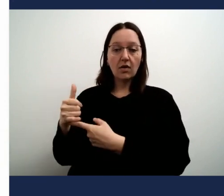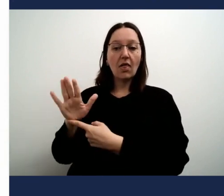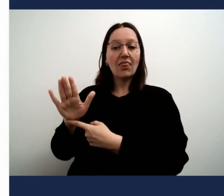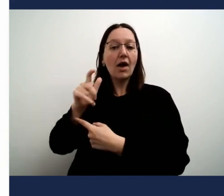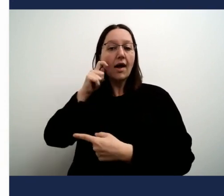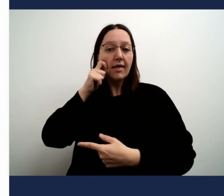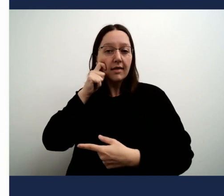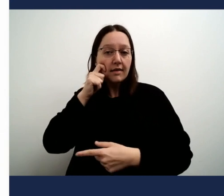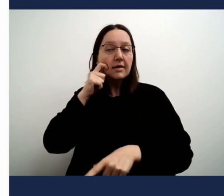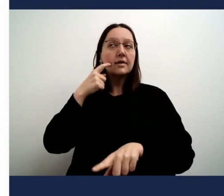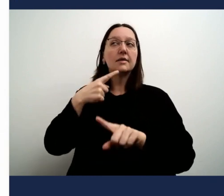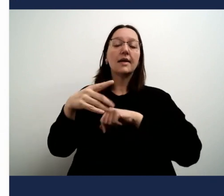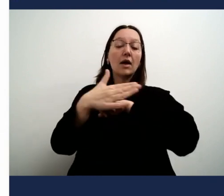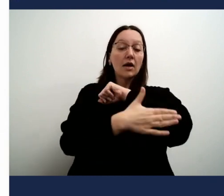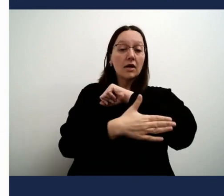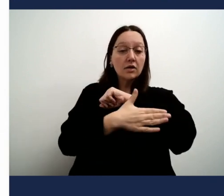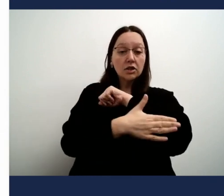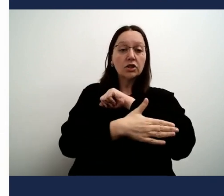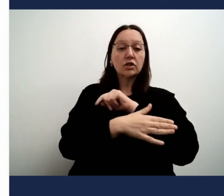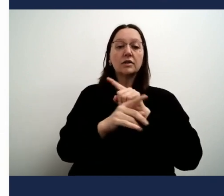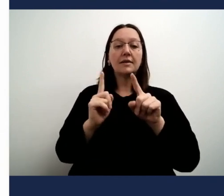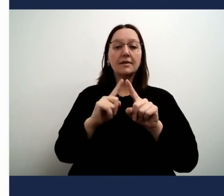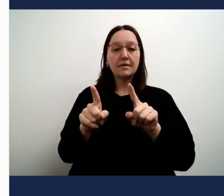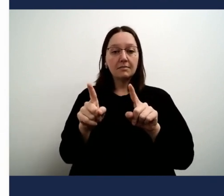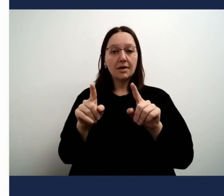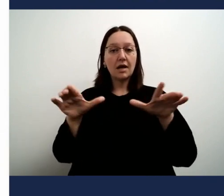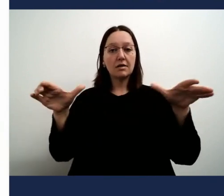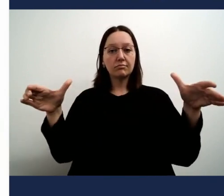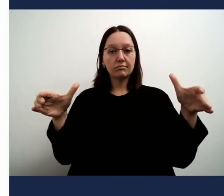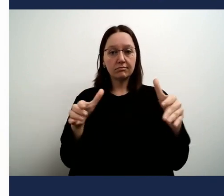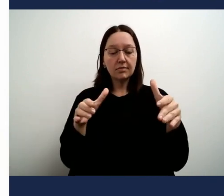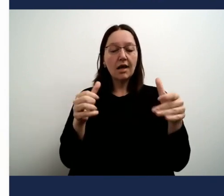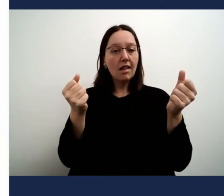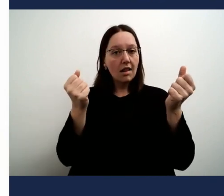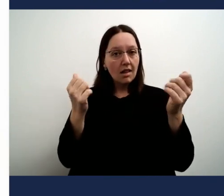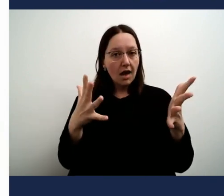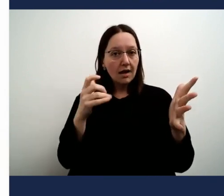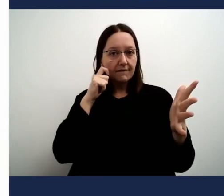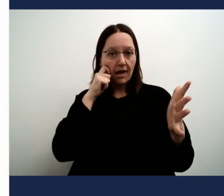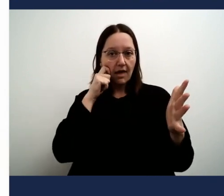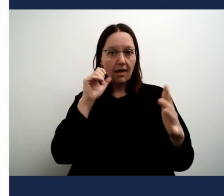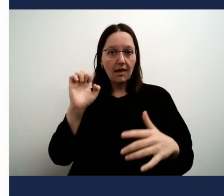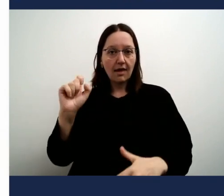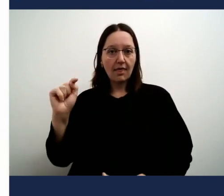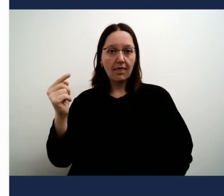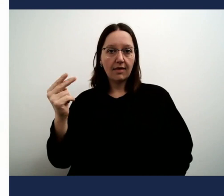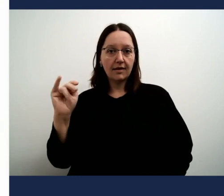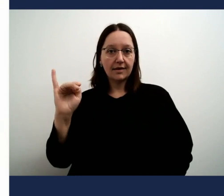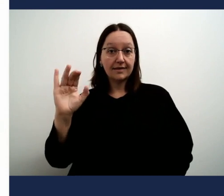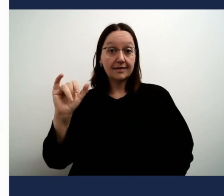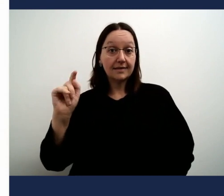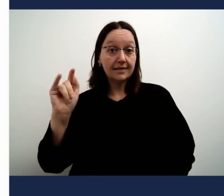course other contributing factors to that diversity is their family, upbringing, level